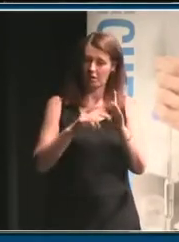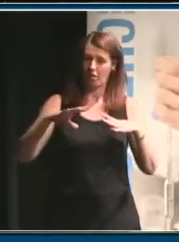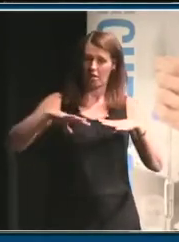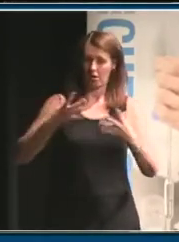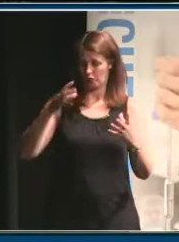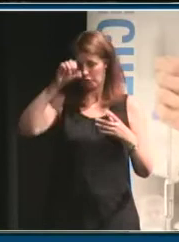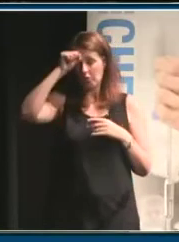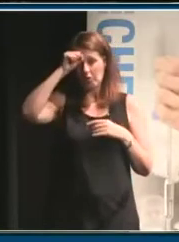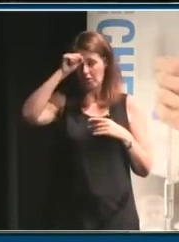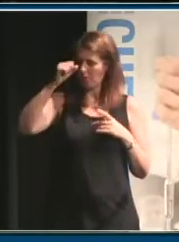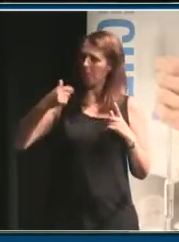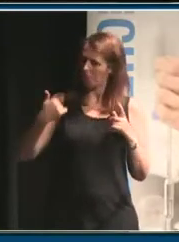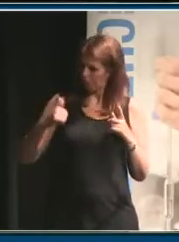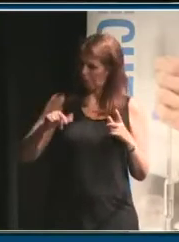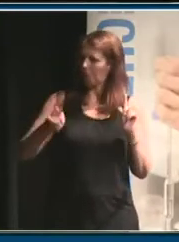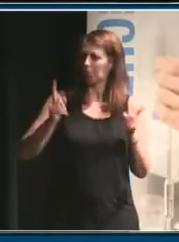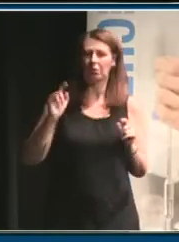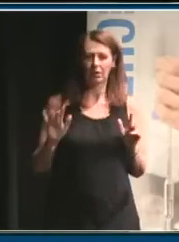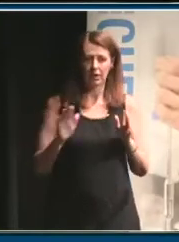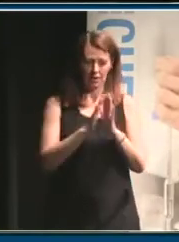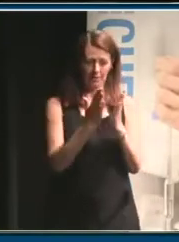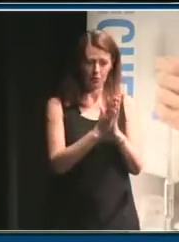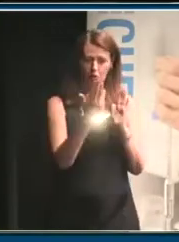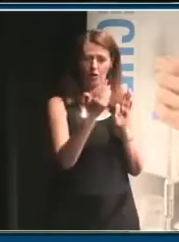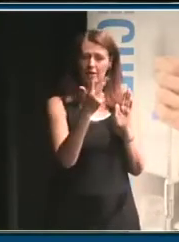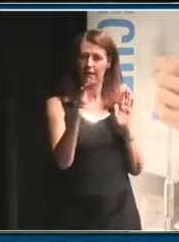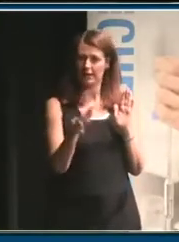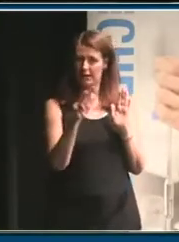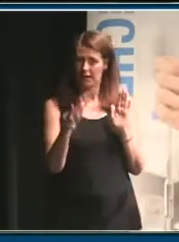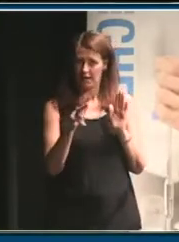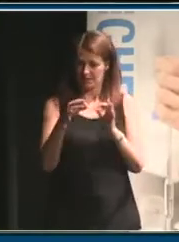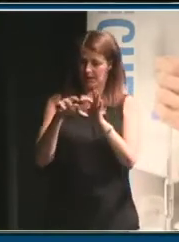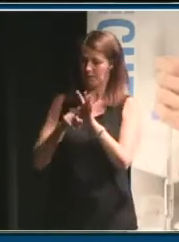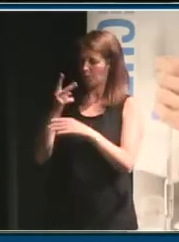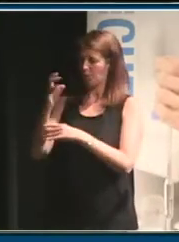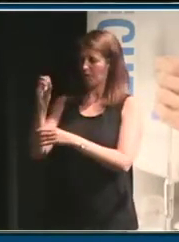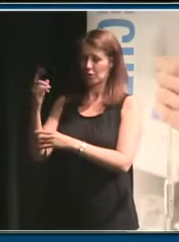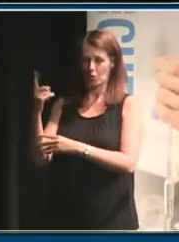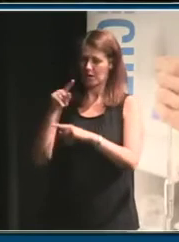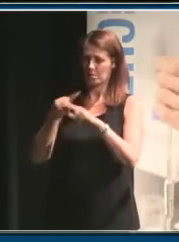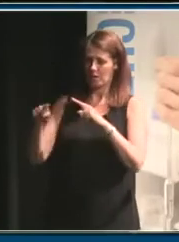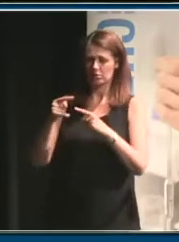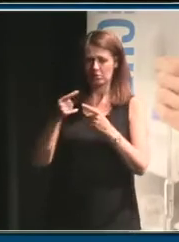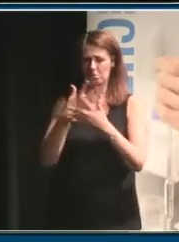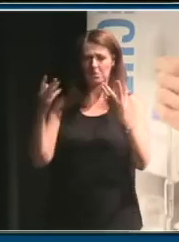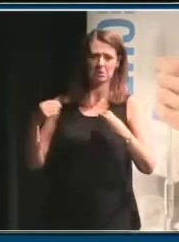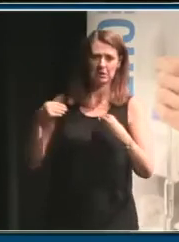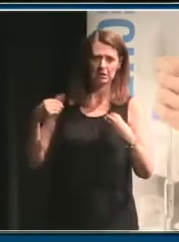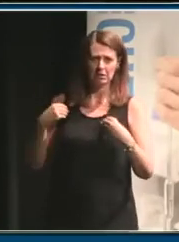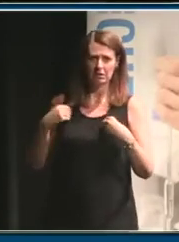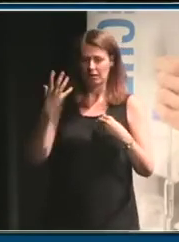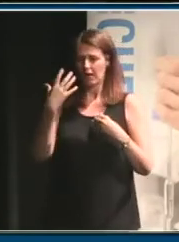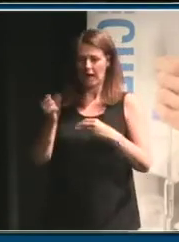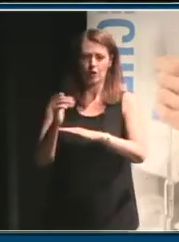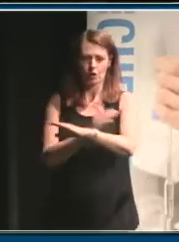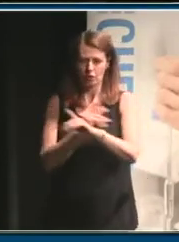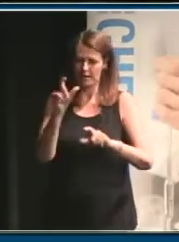book came out in 1998 by 2001 most multinational companies had internal green chemistry programs.